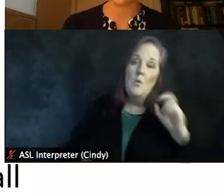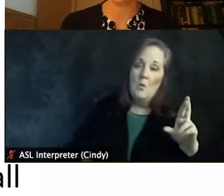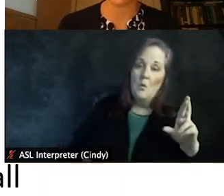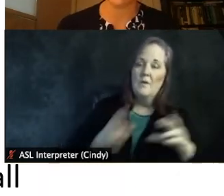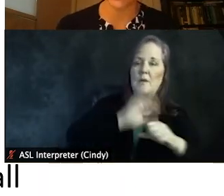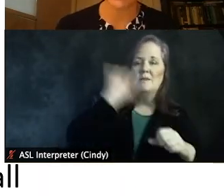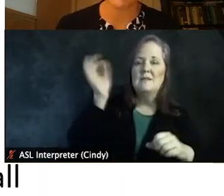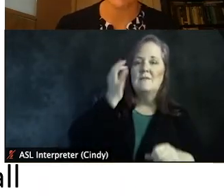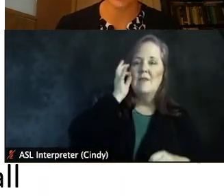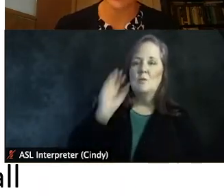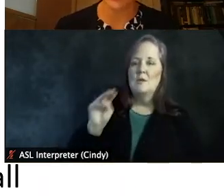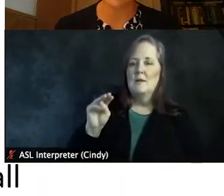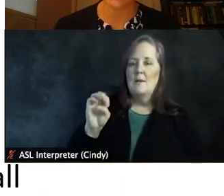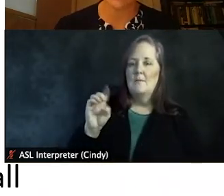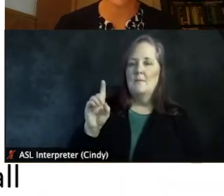They would either try to negotiate higher rates